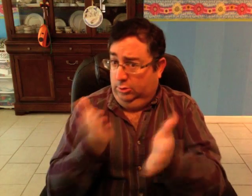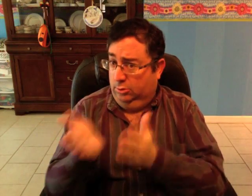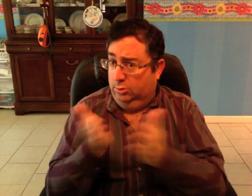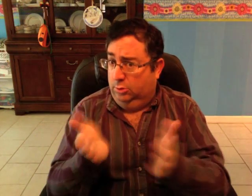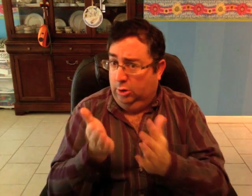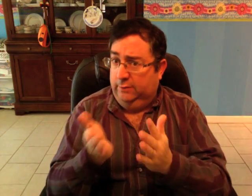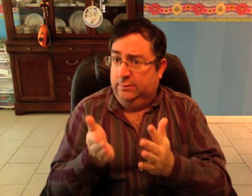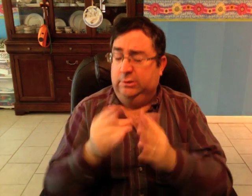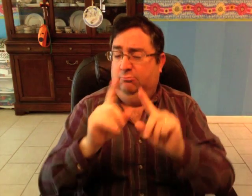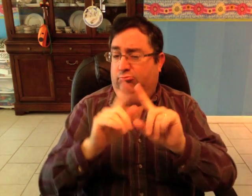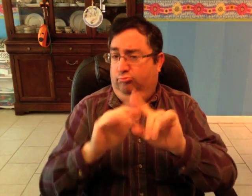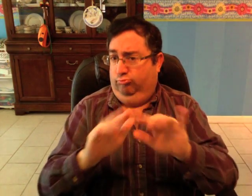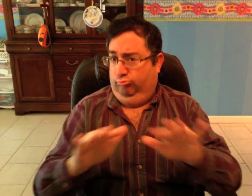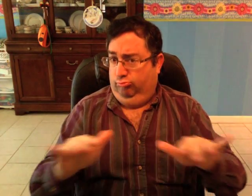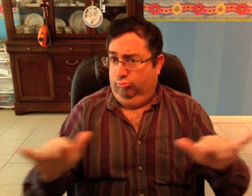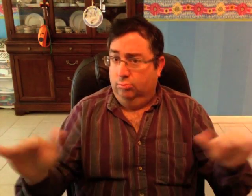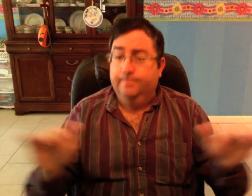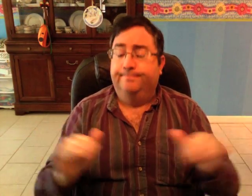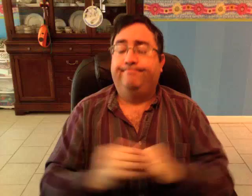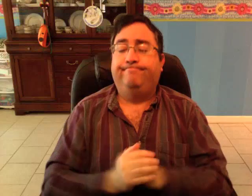and so forth.